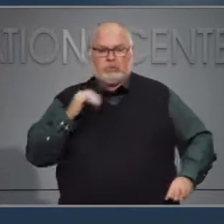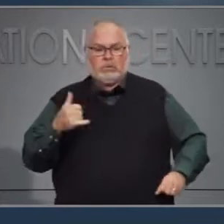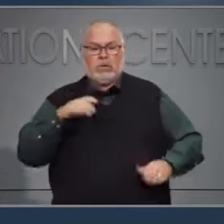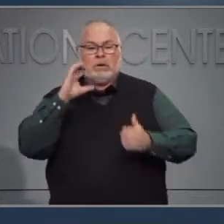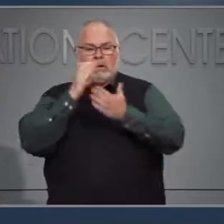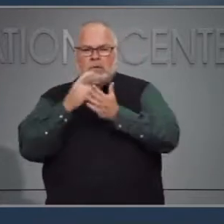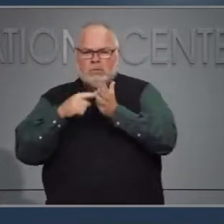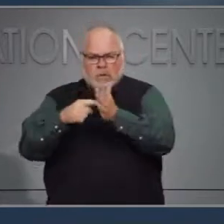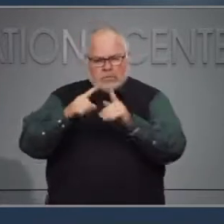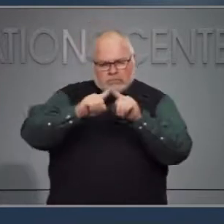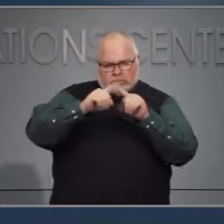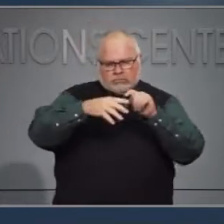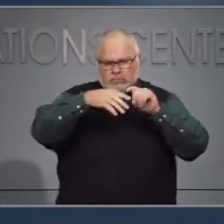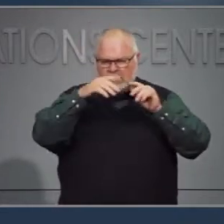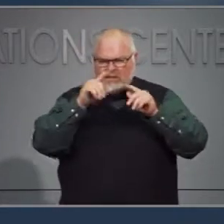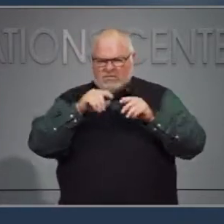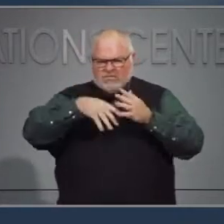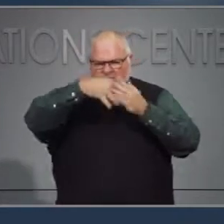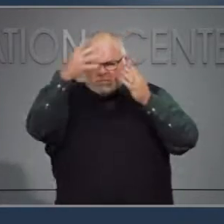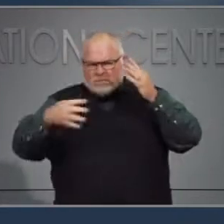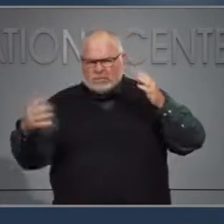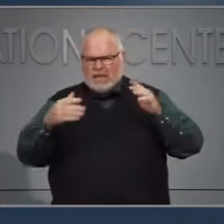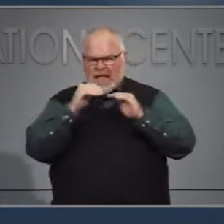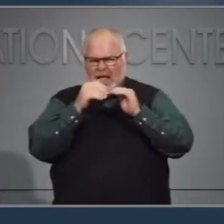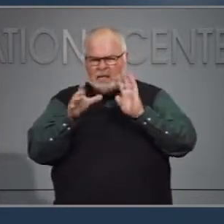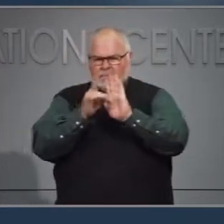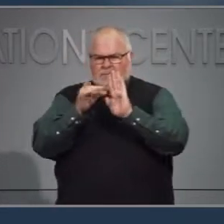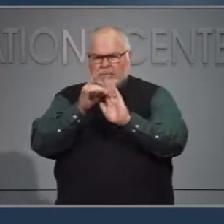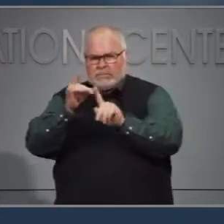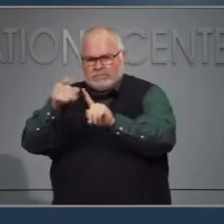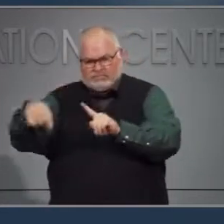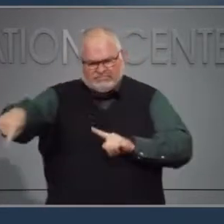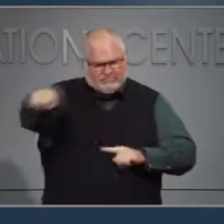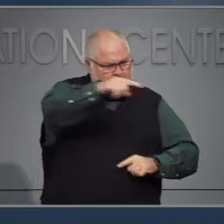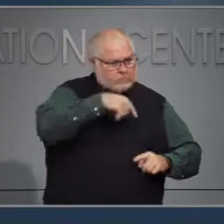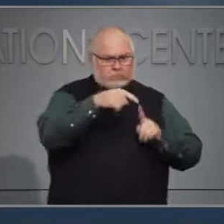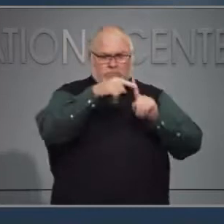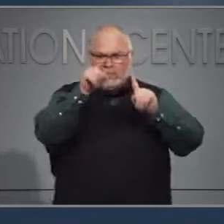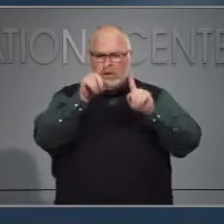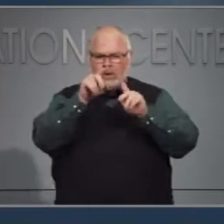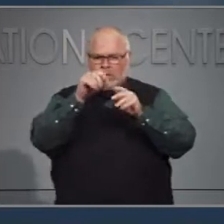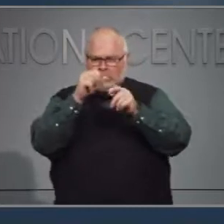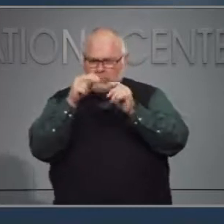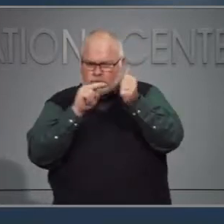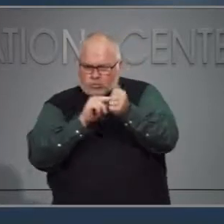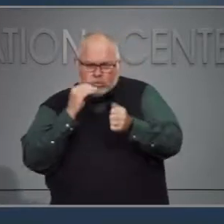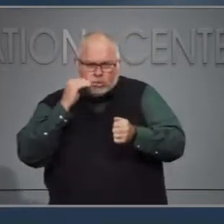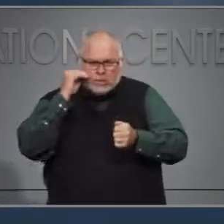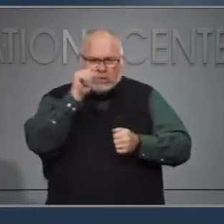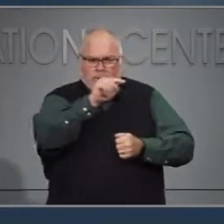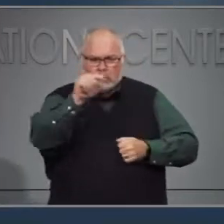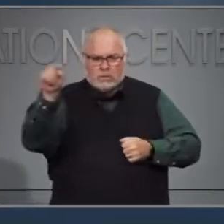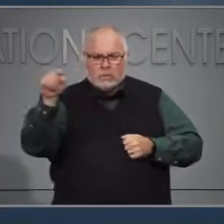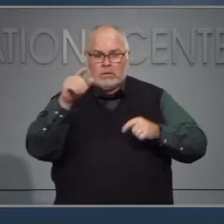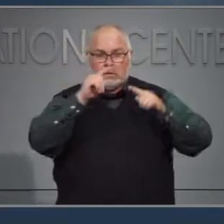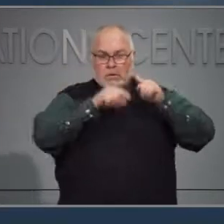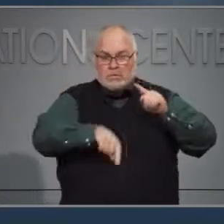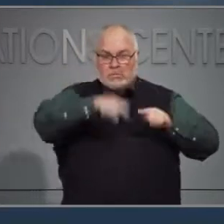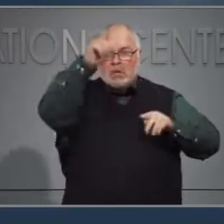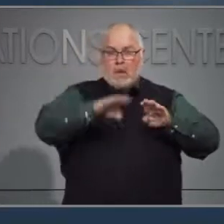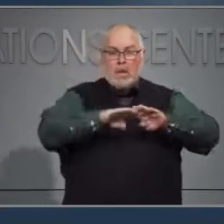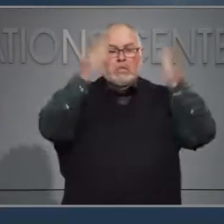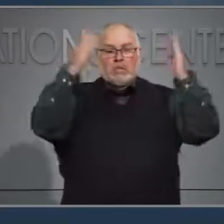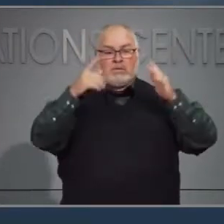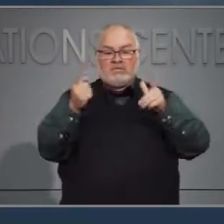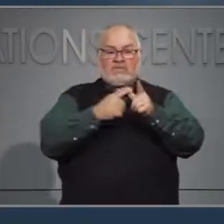TO MOVE ON TO SOME GRAPHS, THIS ONE SHOWS THE NUMBER OF PEOPLE WHO ARE IMPACTED BY AN INDIVIDUAL OUTBREAK IN A FACILITY.